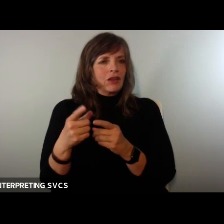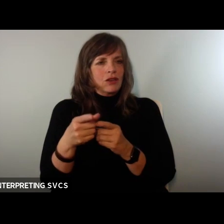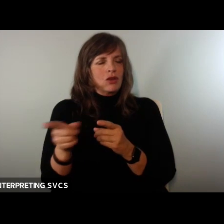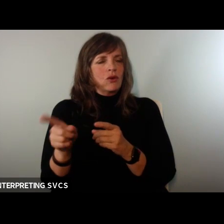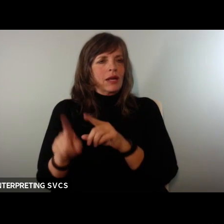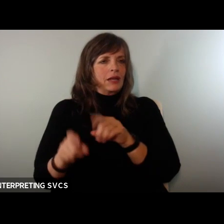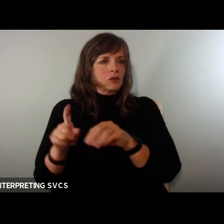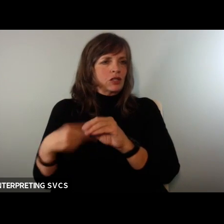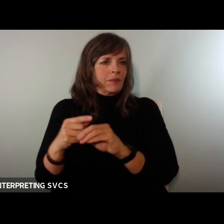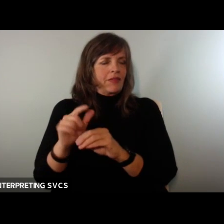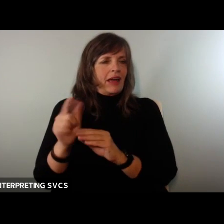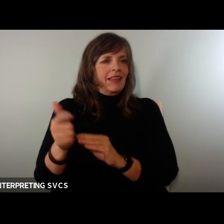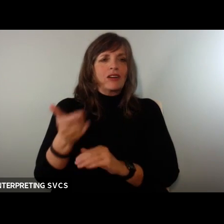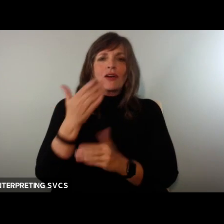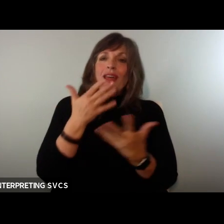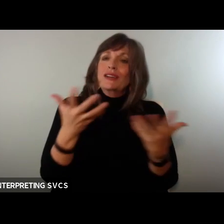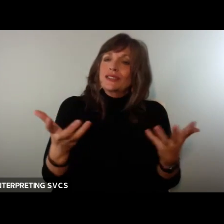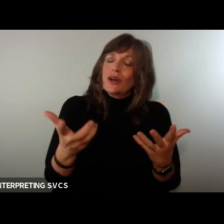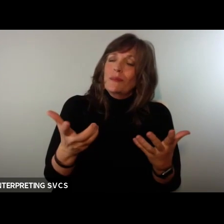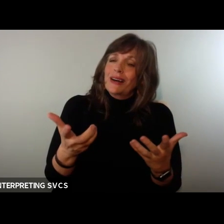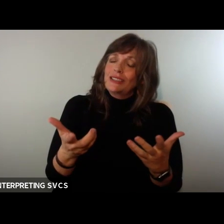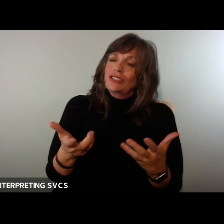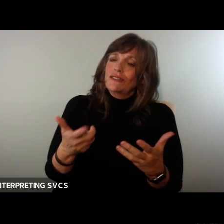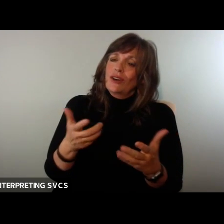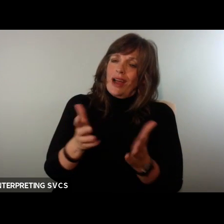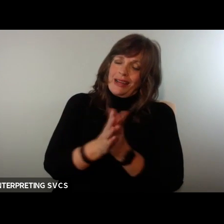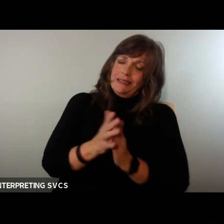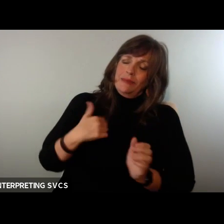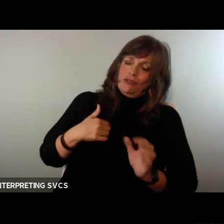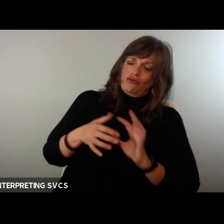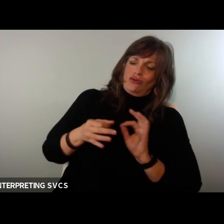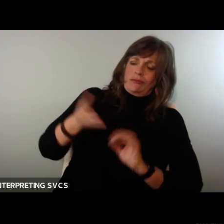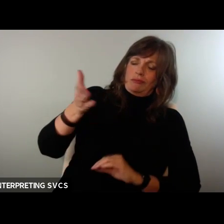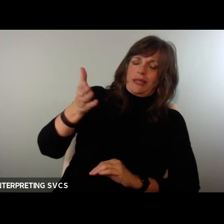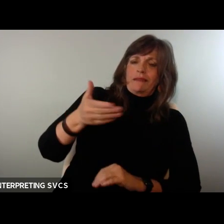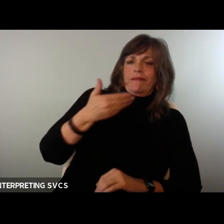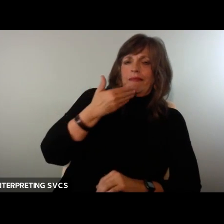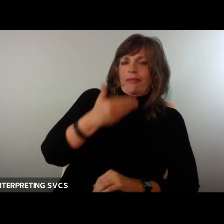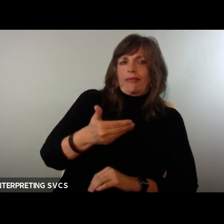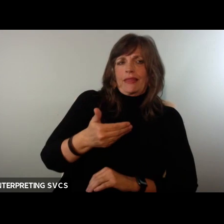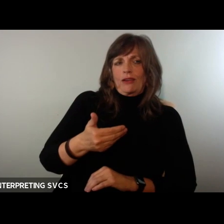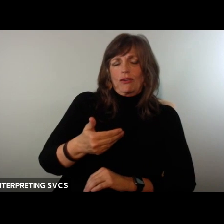So thank you guys so much for having me and for inviting me to speak on such an important topic at such an important time.